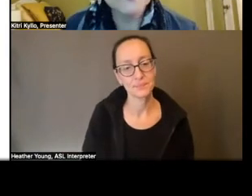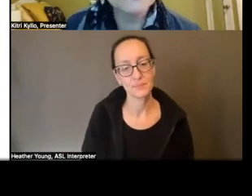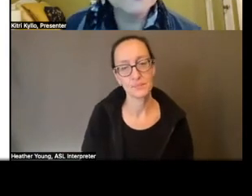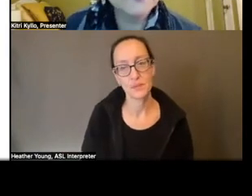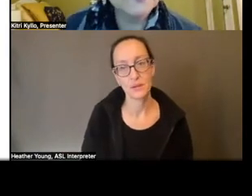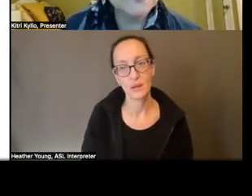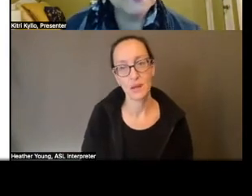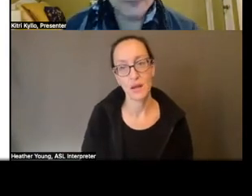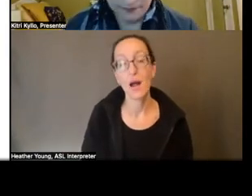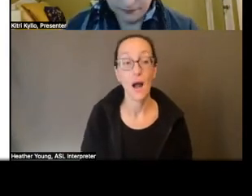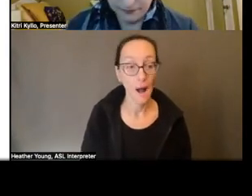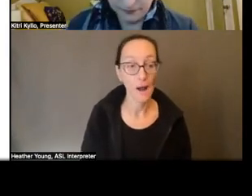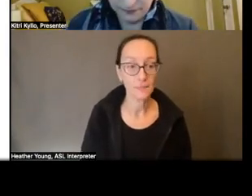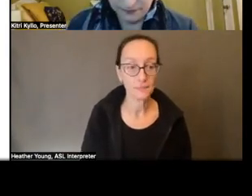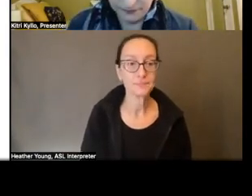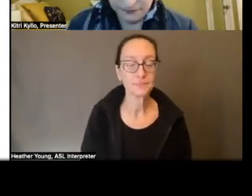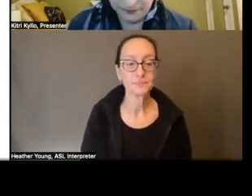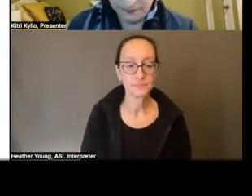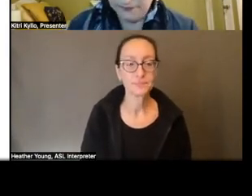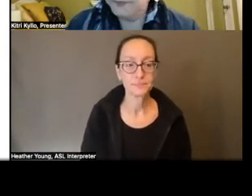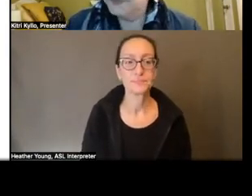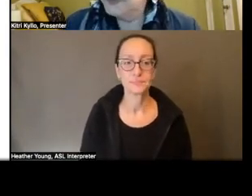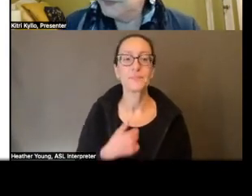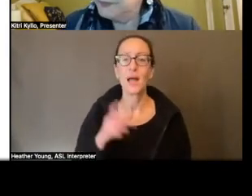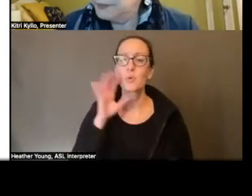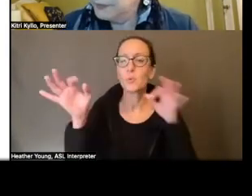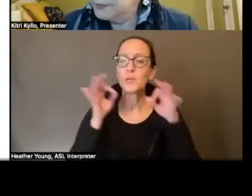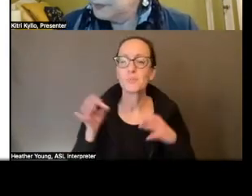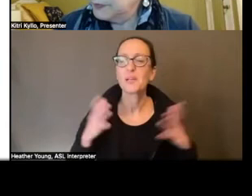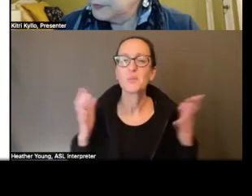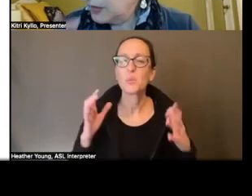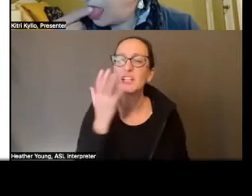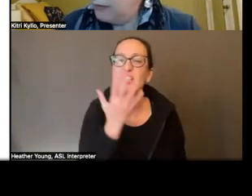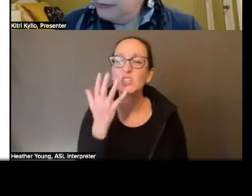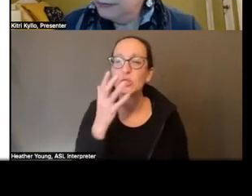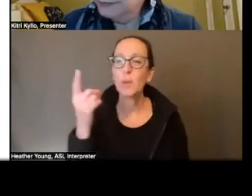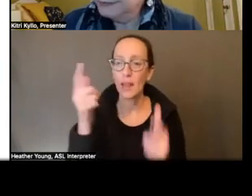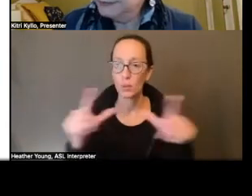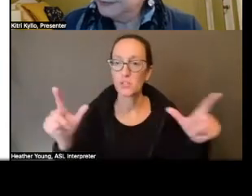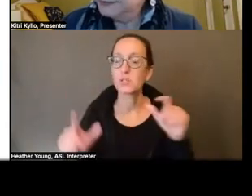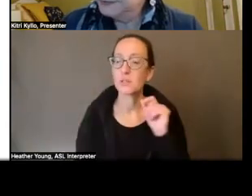I am going to explain what cued language is. So cued speech is a system.